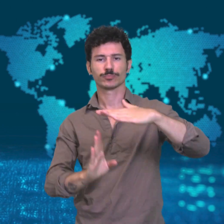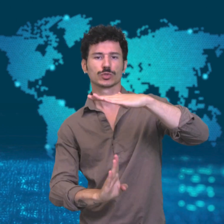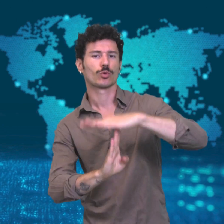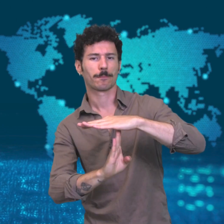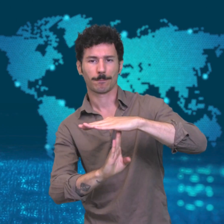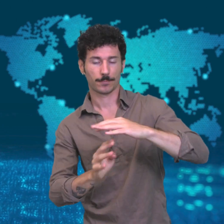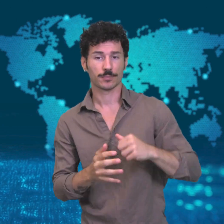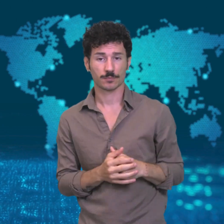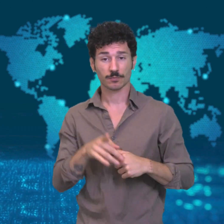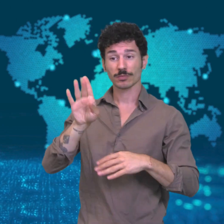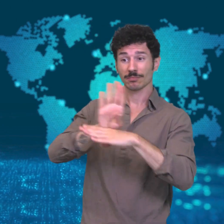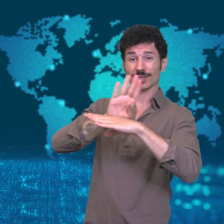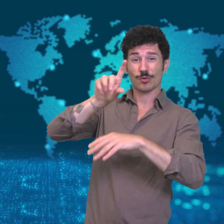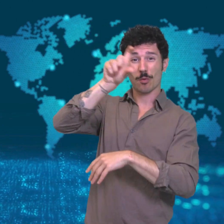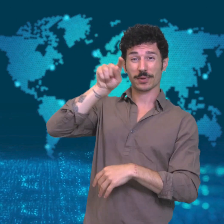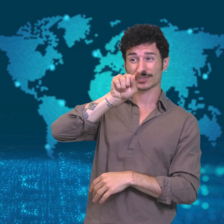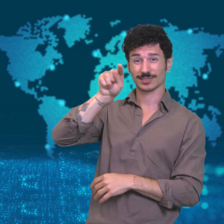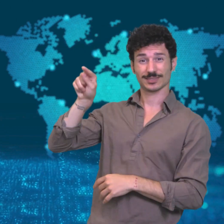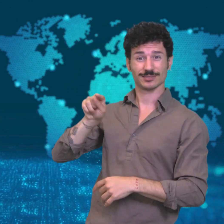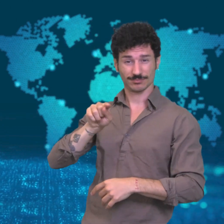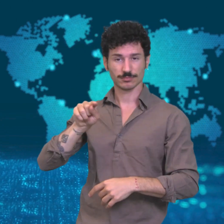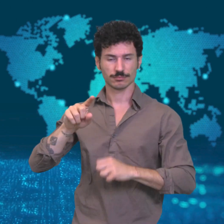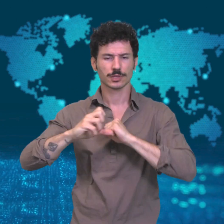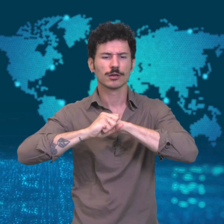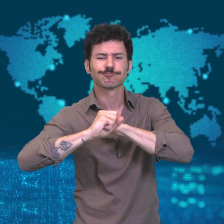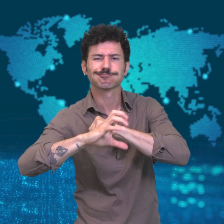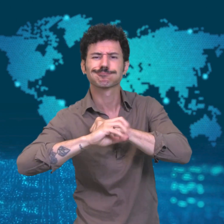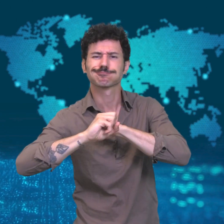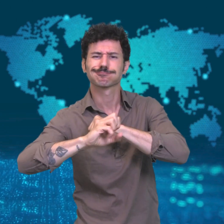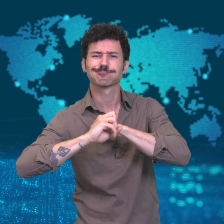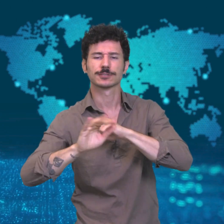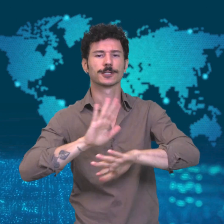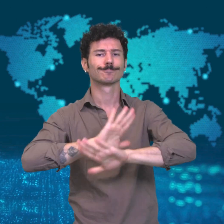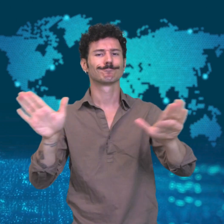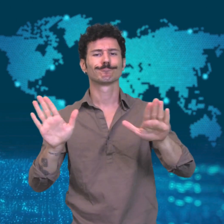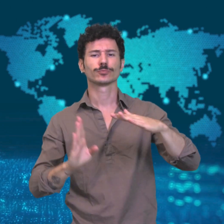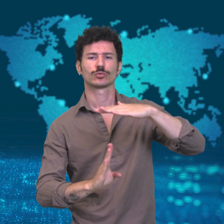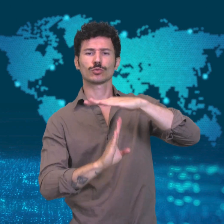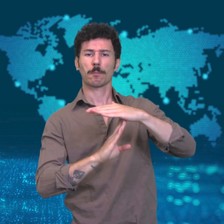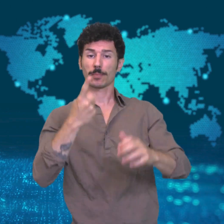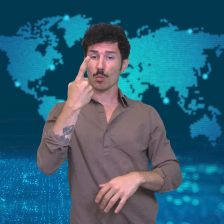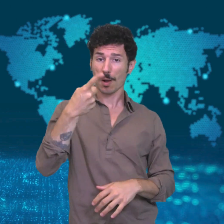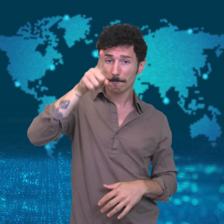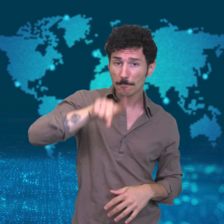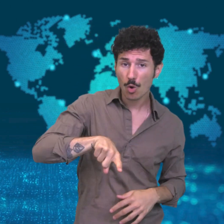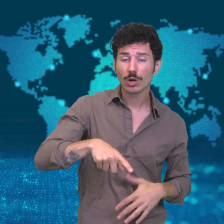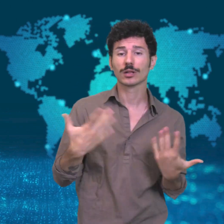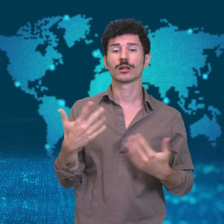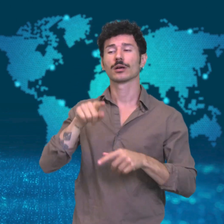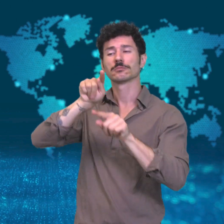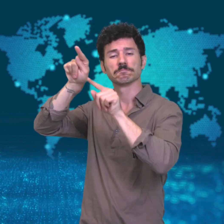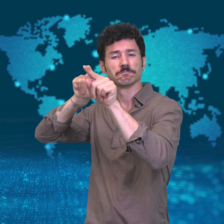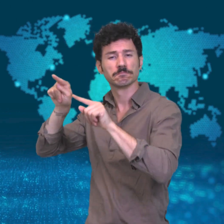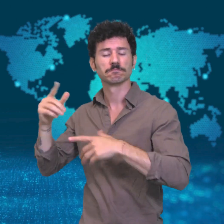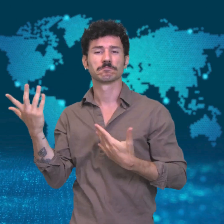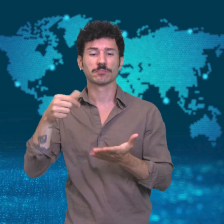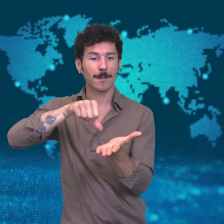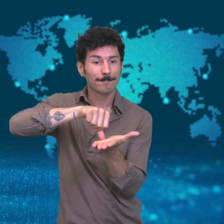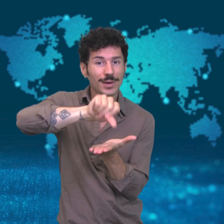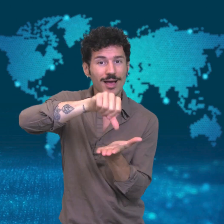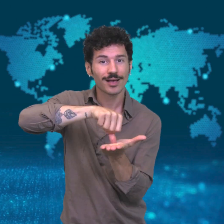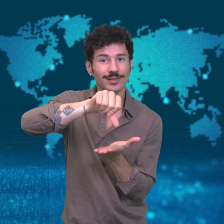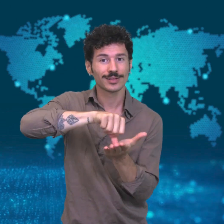Some of the companies are pausing their advertising for at least a month,